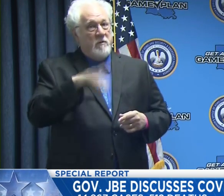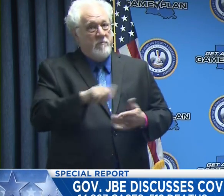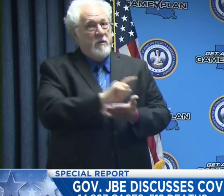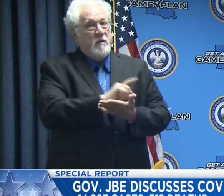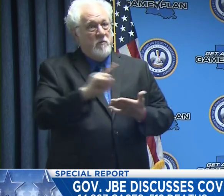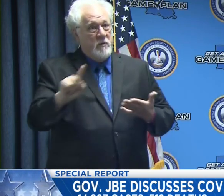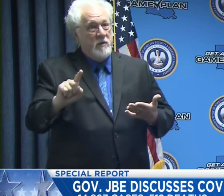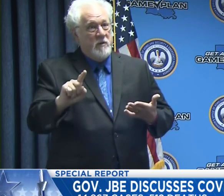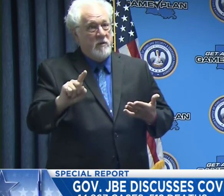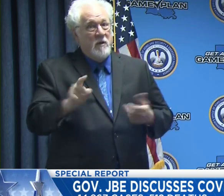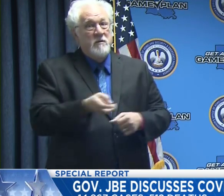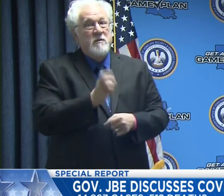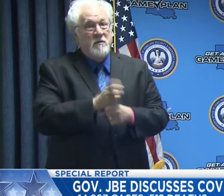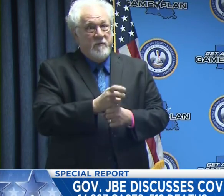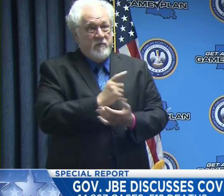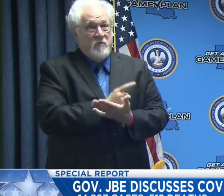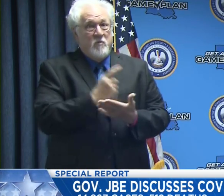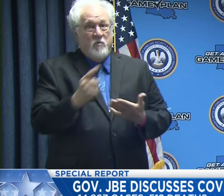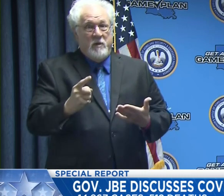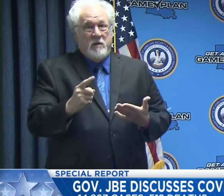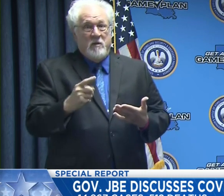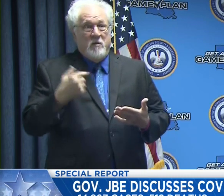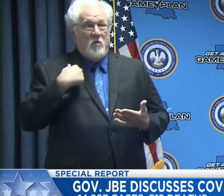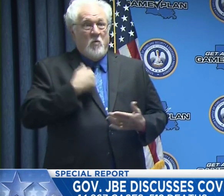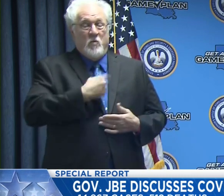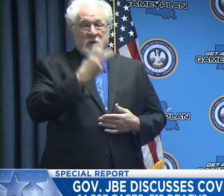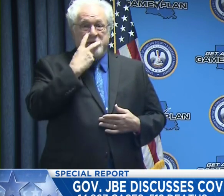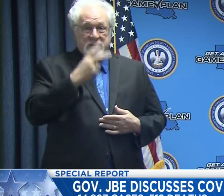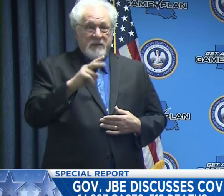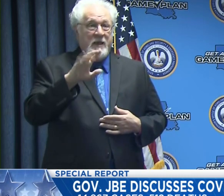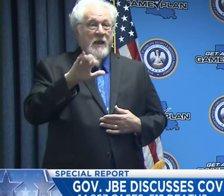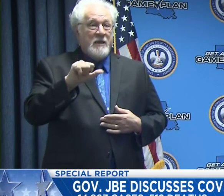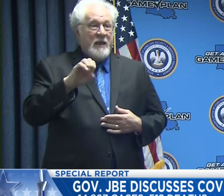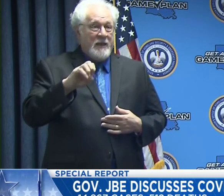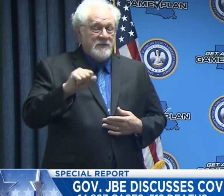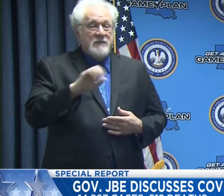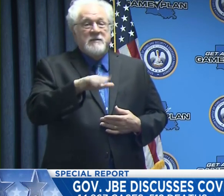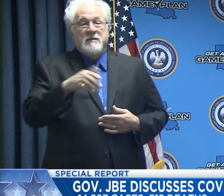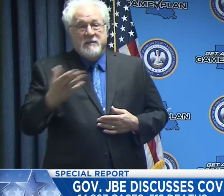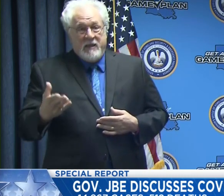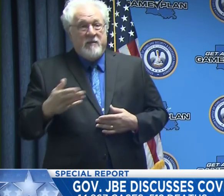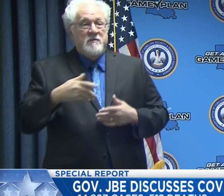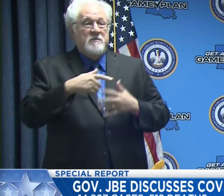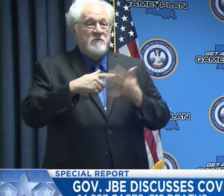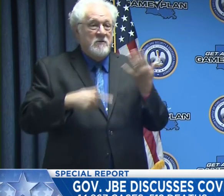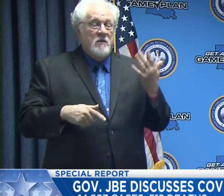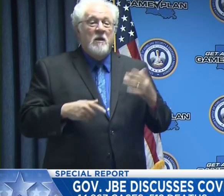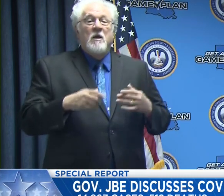EASY UP. THE SURGICAL HAS WARNED NOT SO MUCH LOUISIANA, BUT THE WHOLE COUNTRY THAT IT'S GOING TO BE A